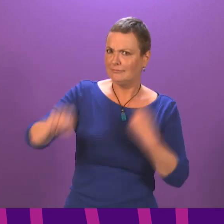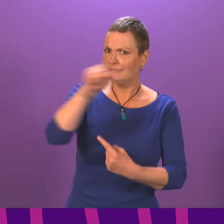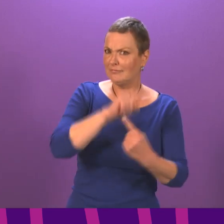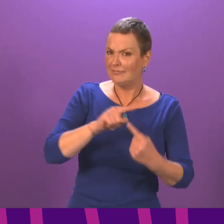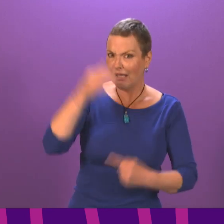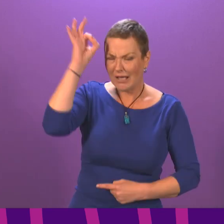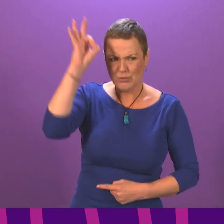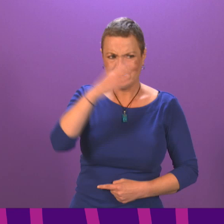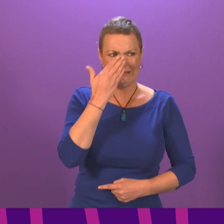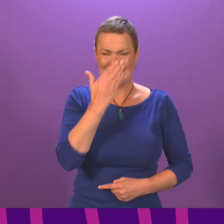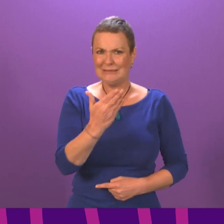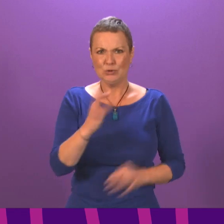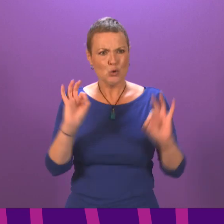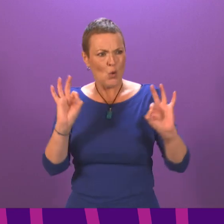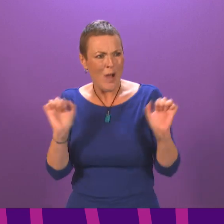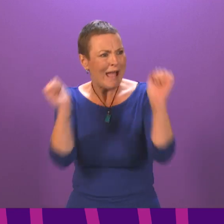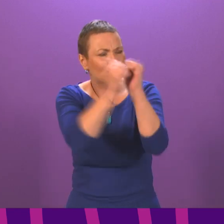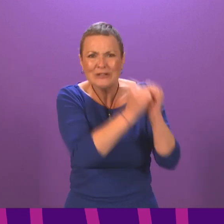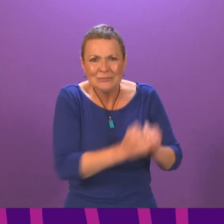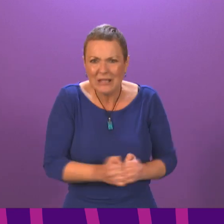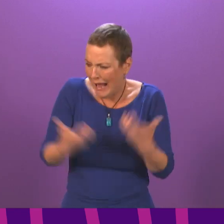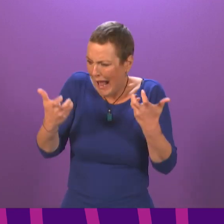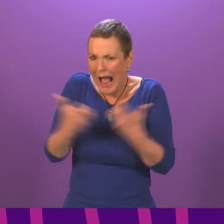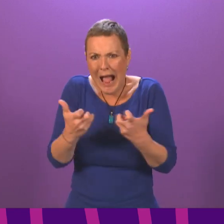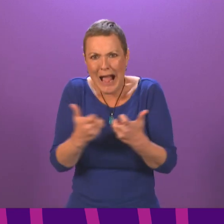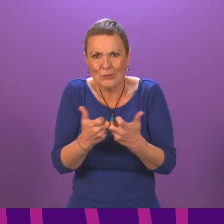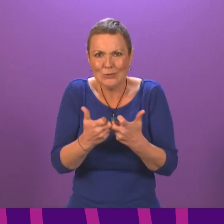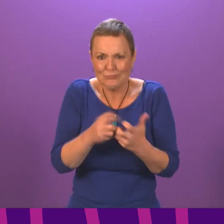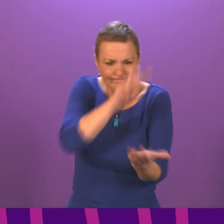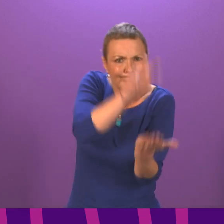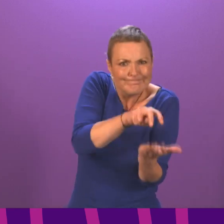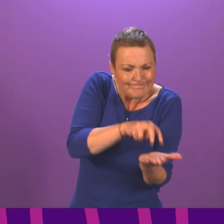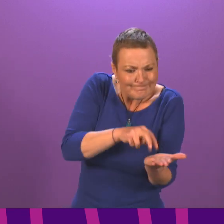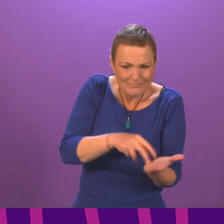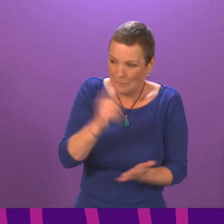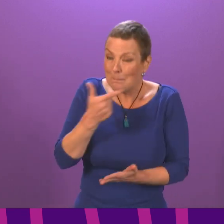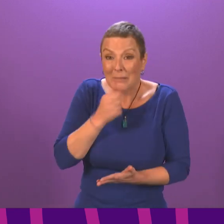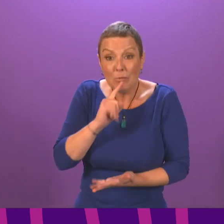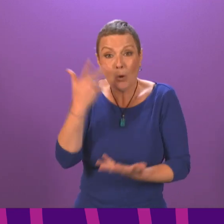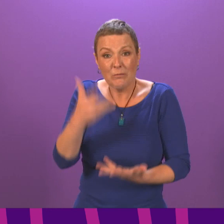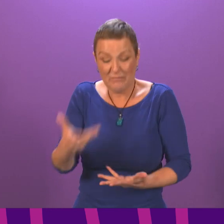local authorities, with no universal mechanism for the recording and reporting of fly-tipping.